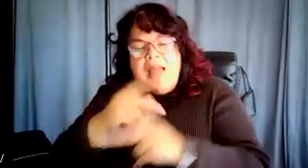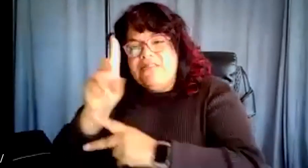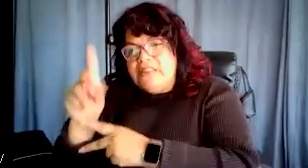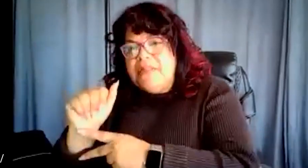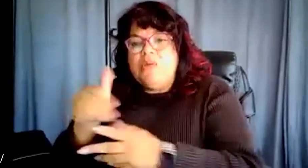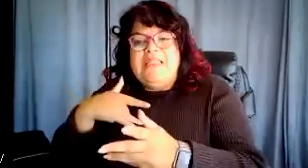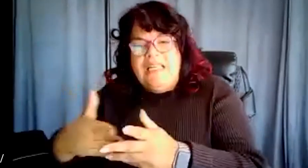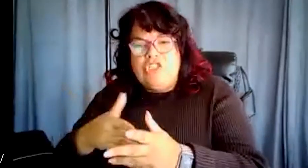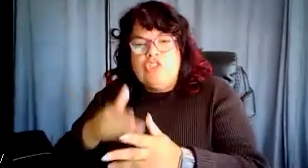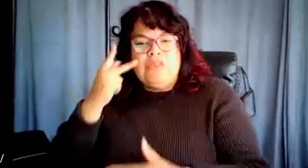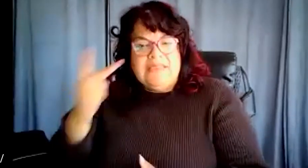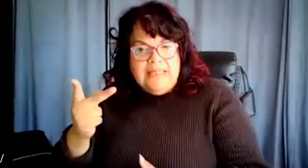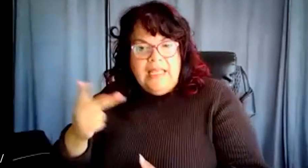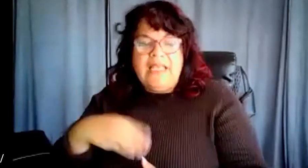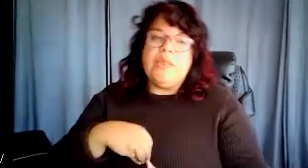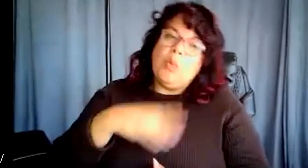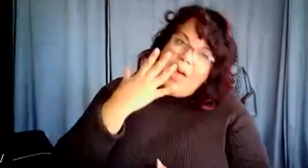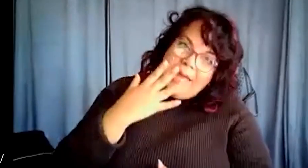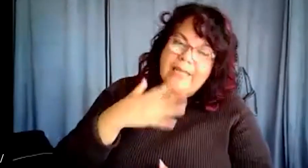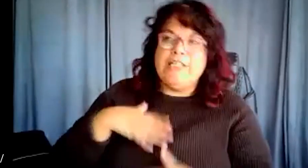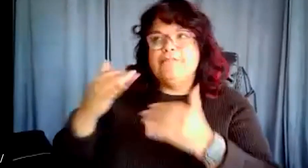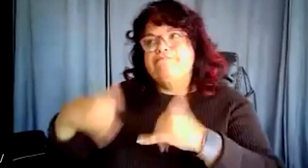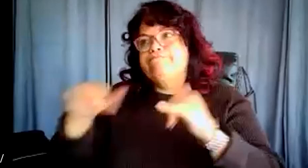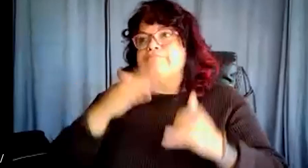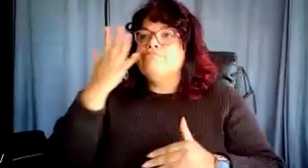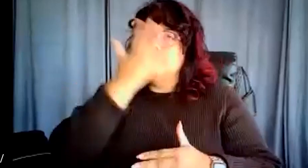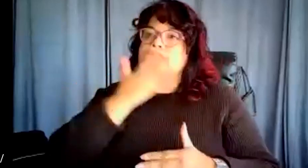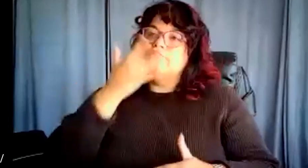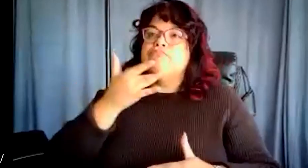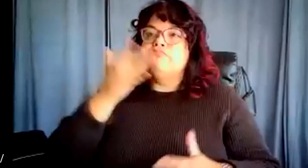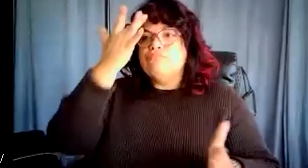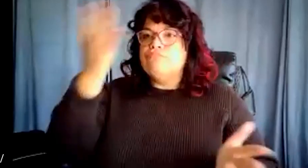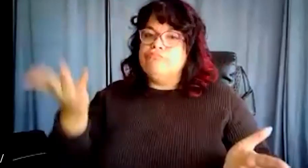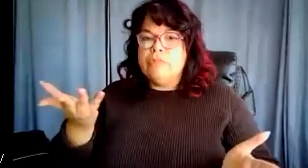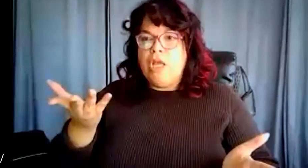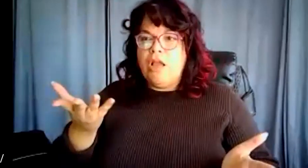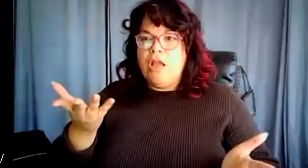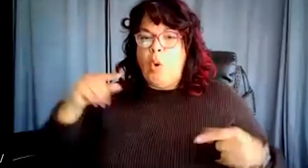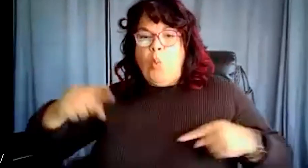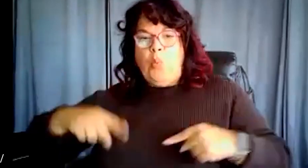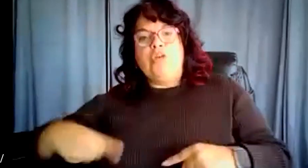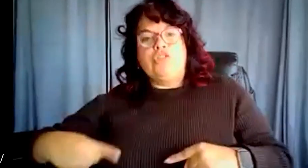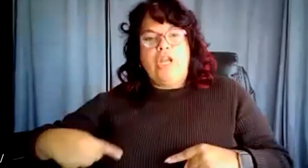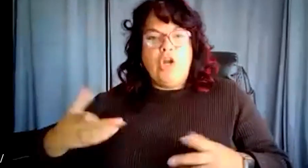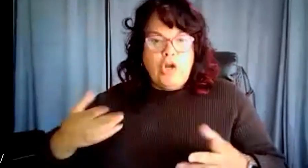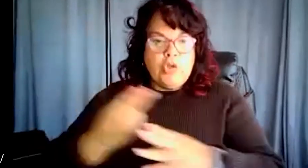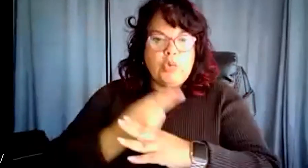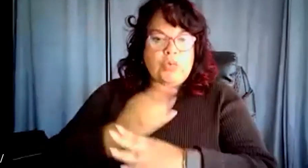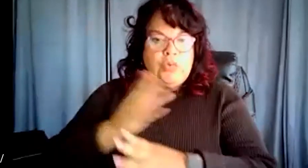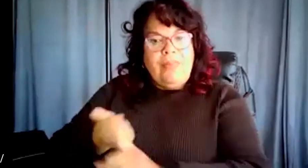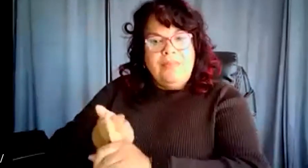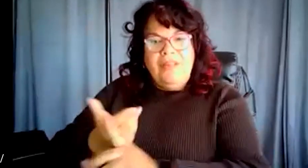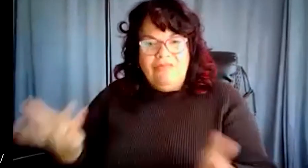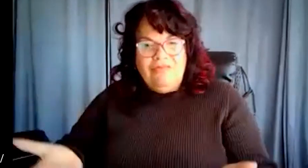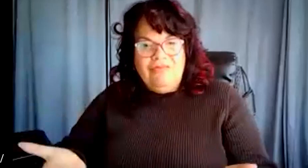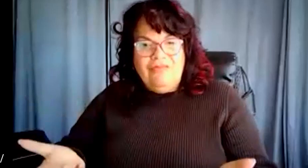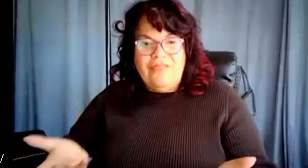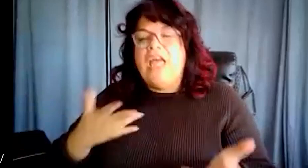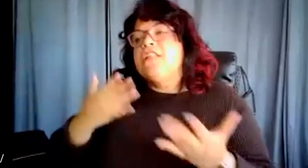Sort of the White, conventionally attractive wheelchair user is the common archetype if